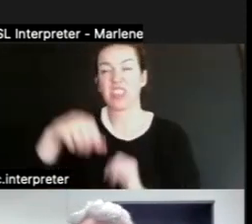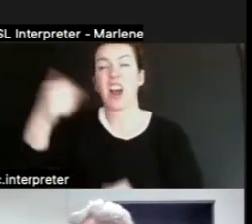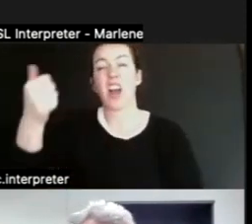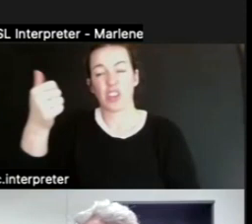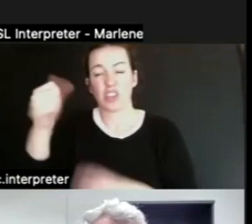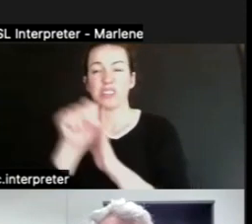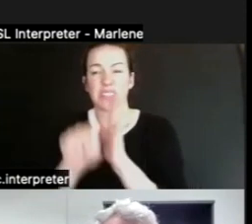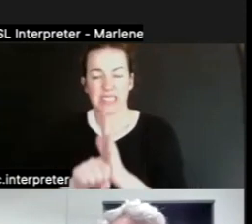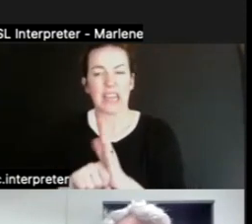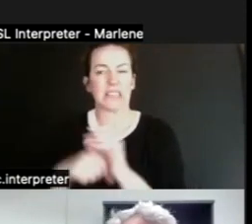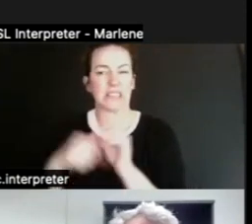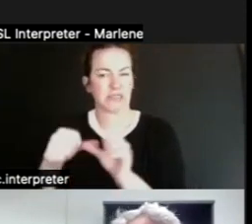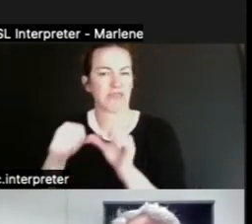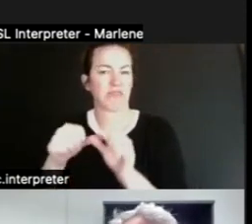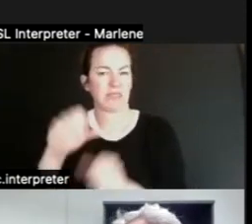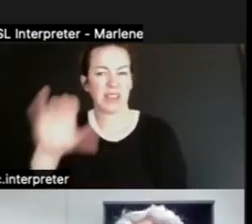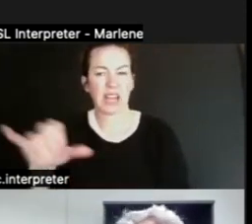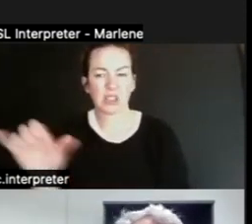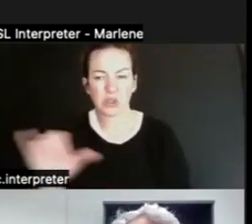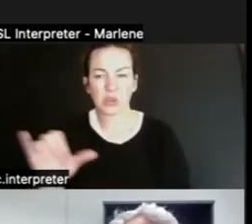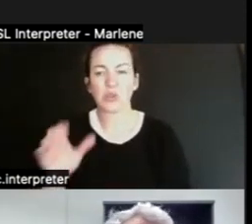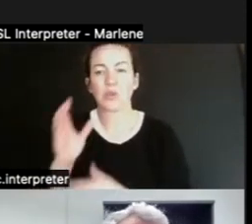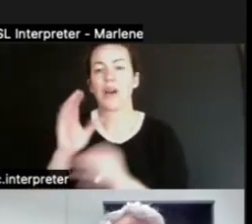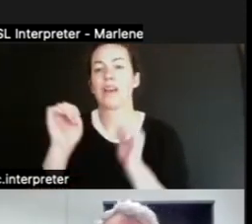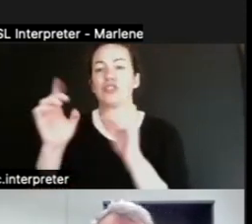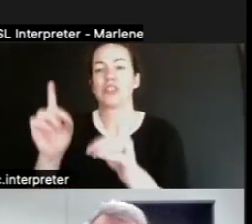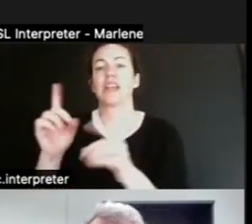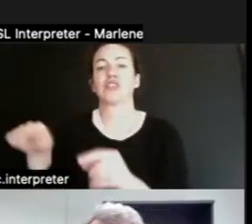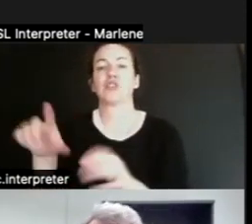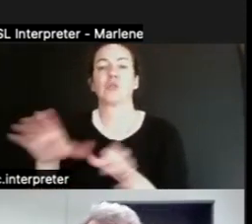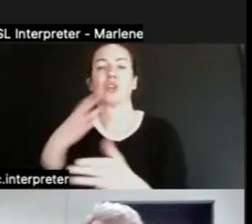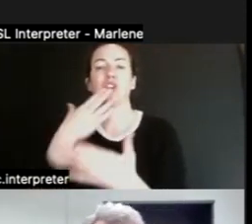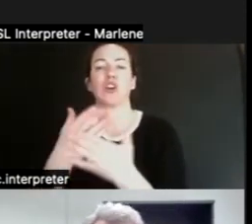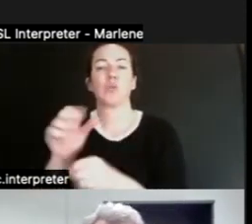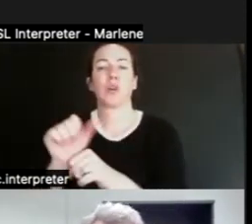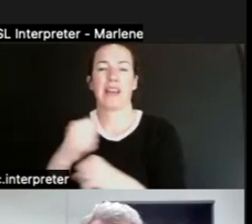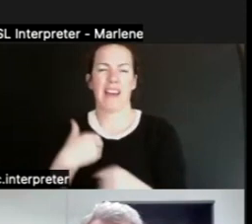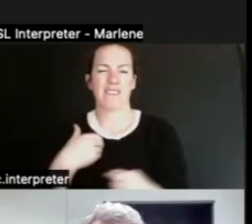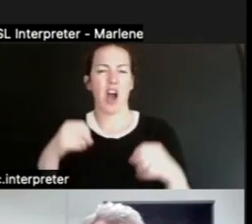guys, Department of Education, do some great work. There's an opportunity here to do things at scale